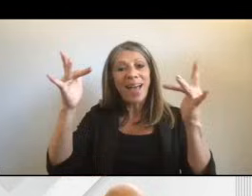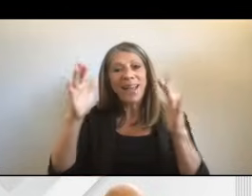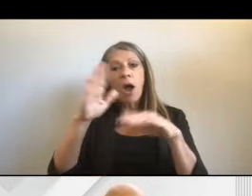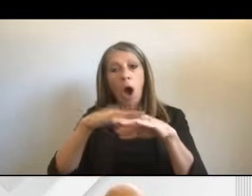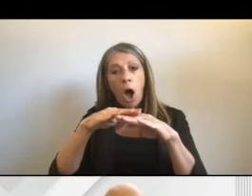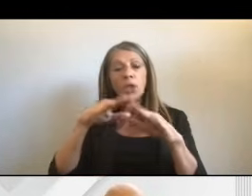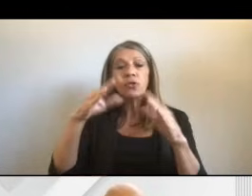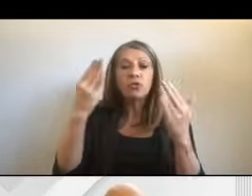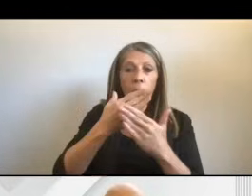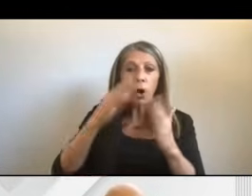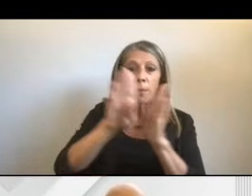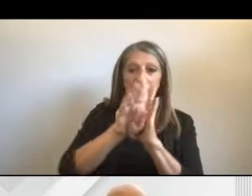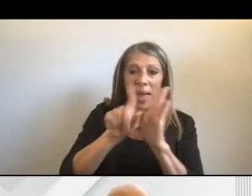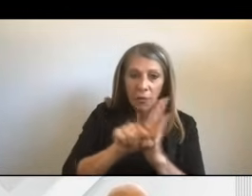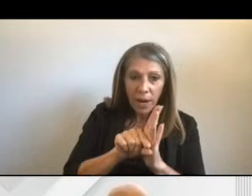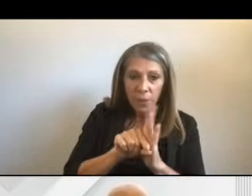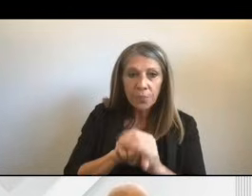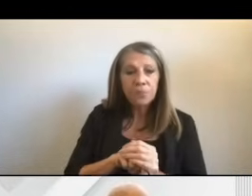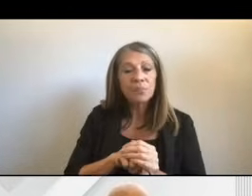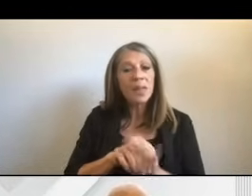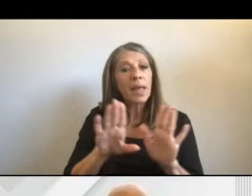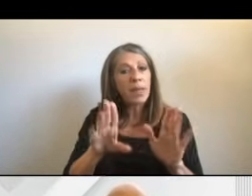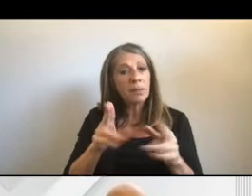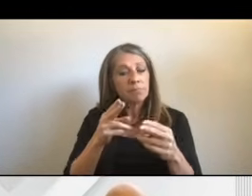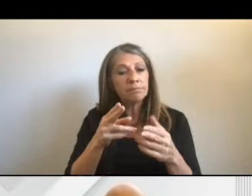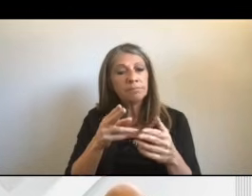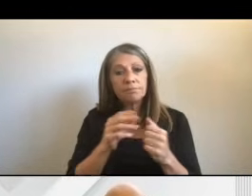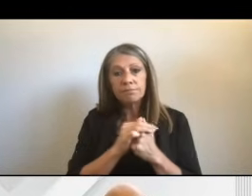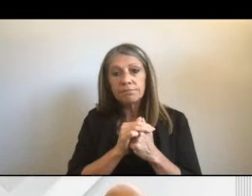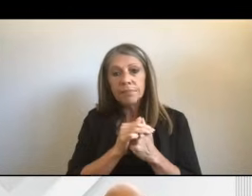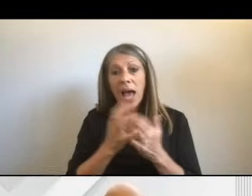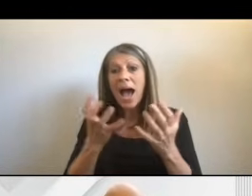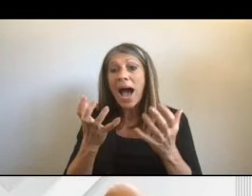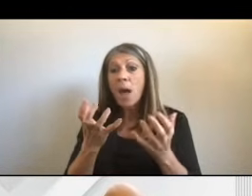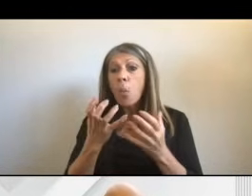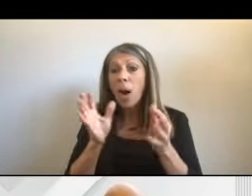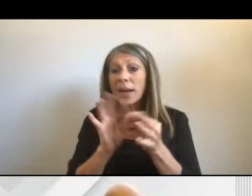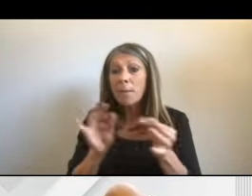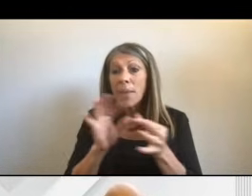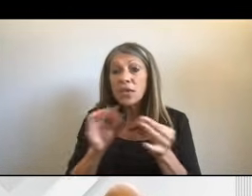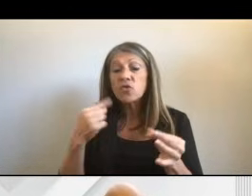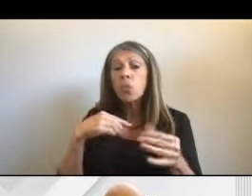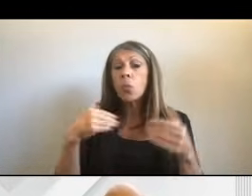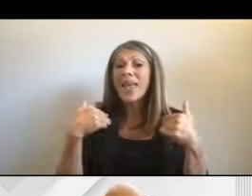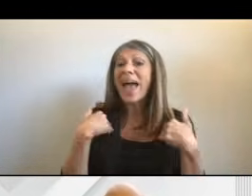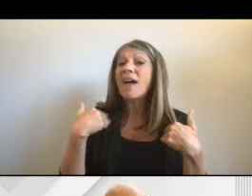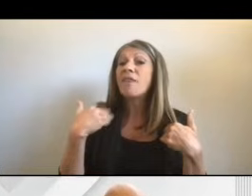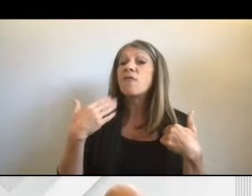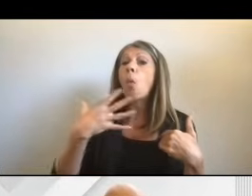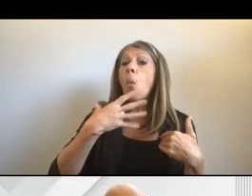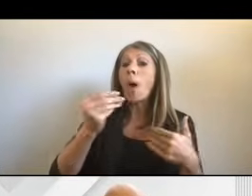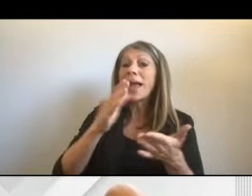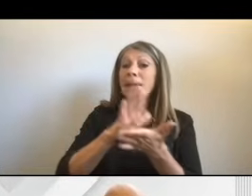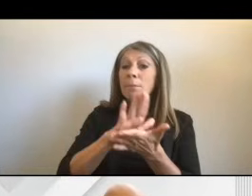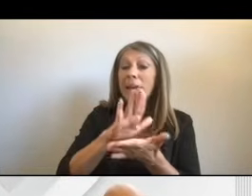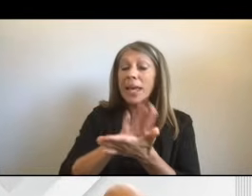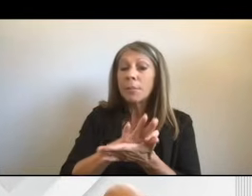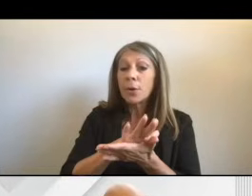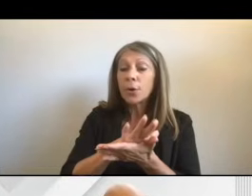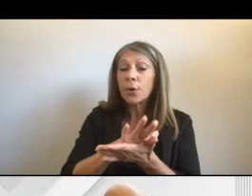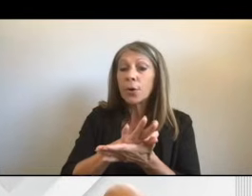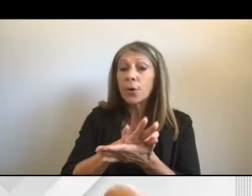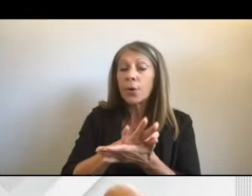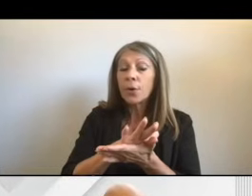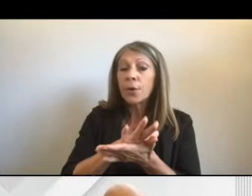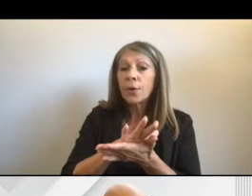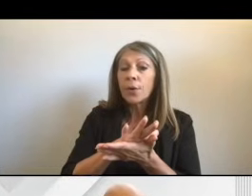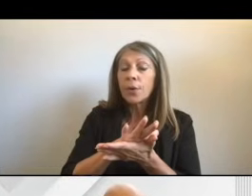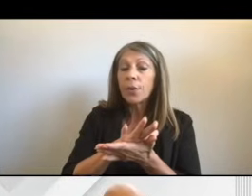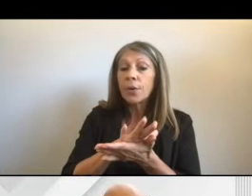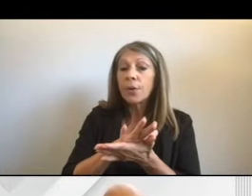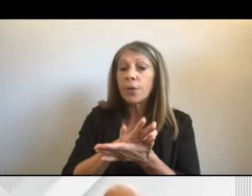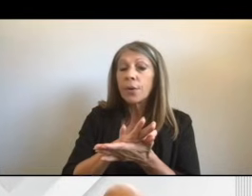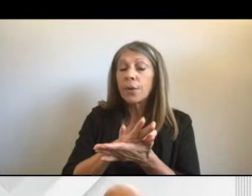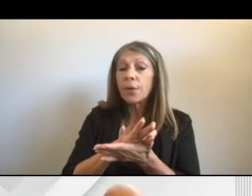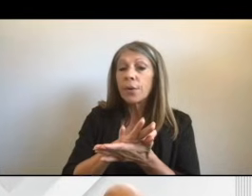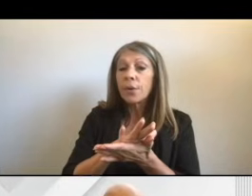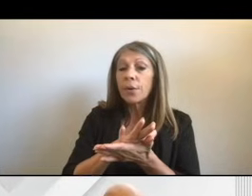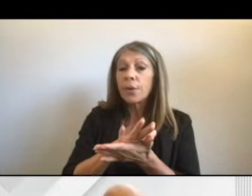And just real quick, I want to mention that we have a white paper on the discussion